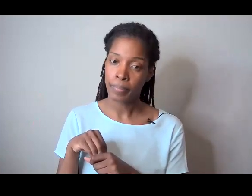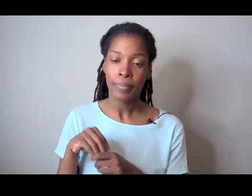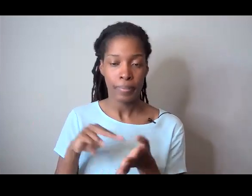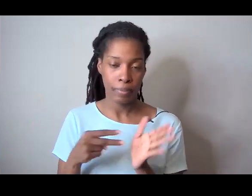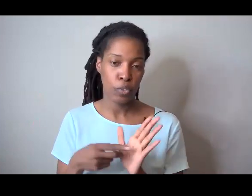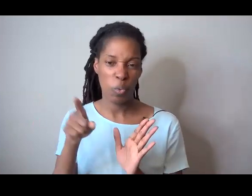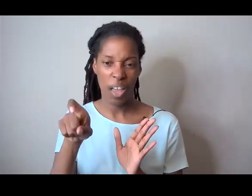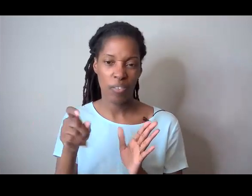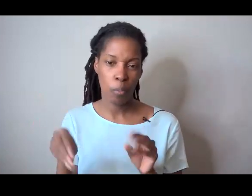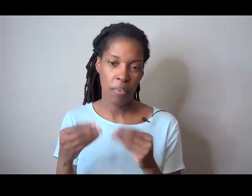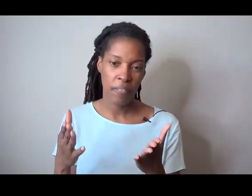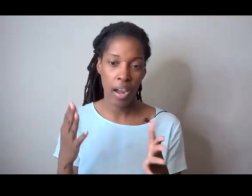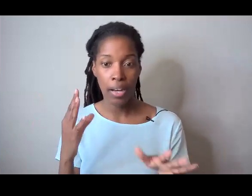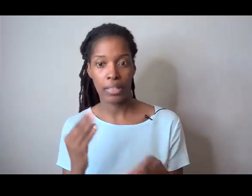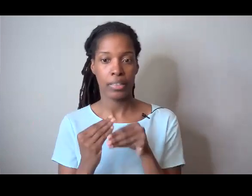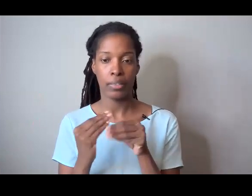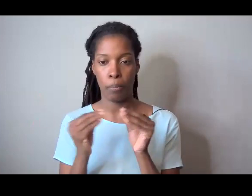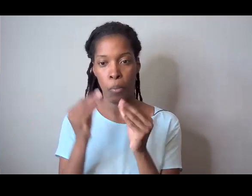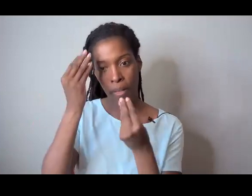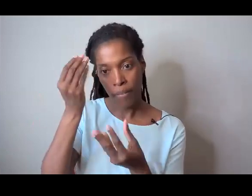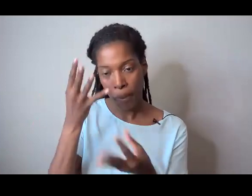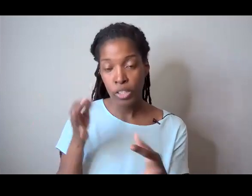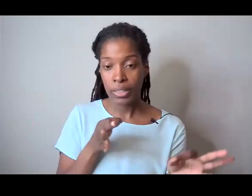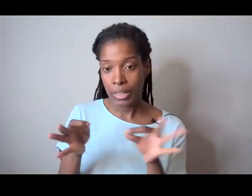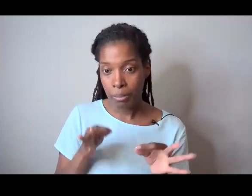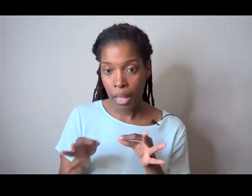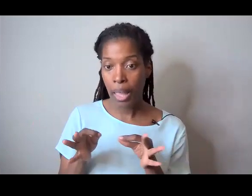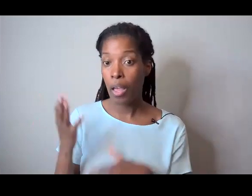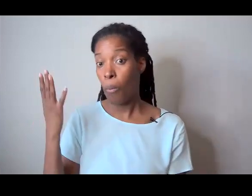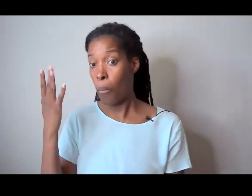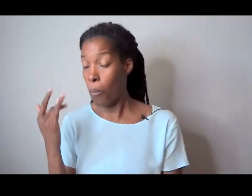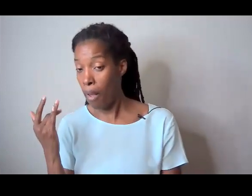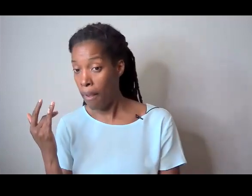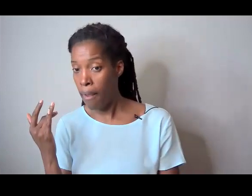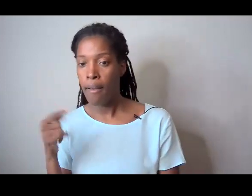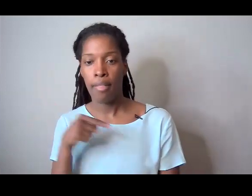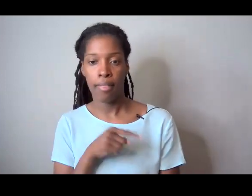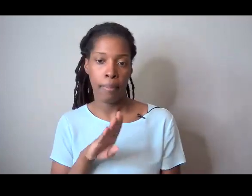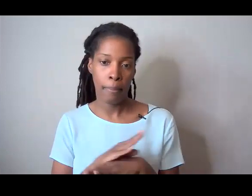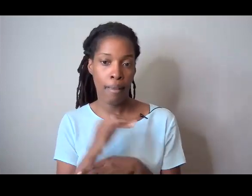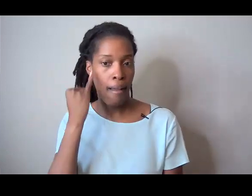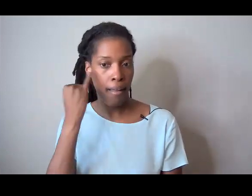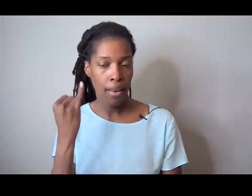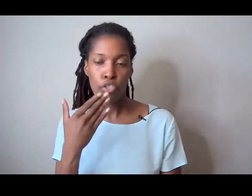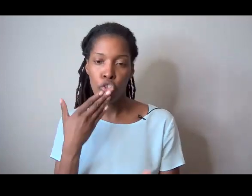some additional information to explain to them why the business idea is a good fit for you.